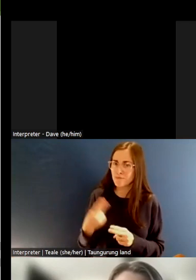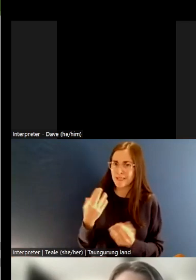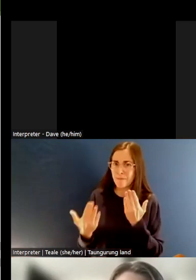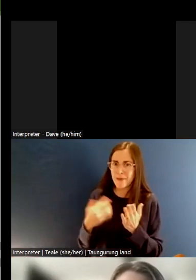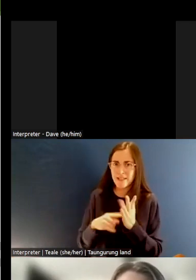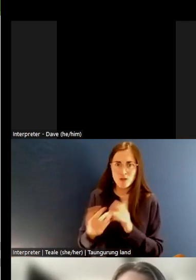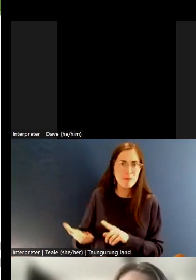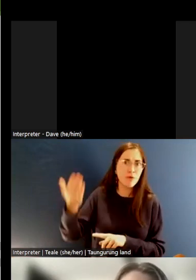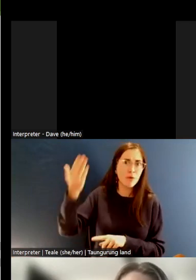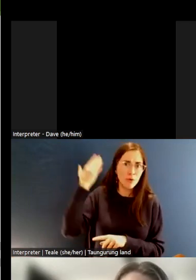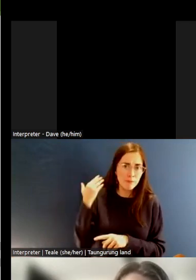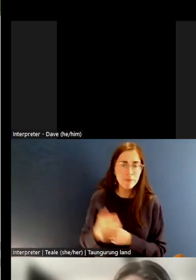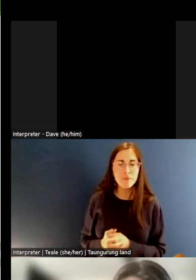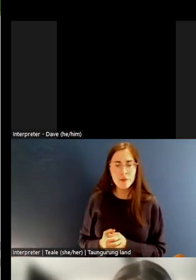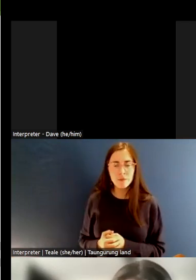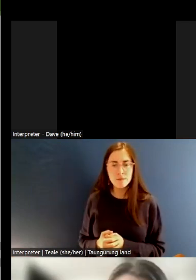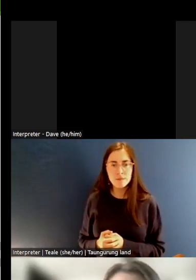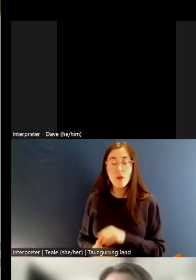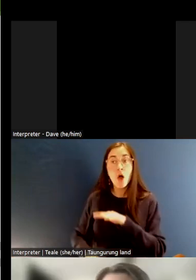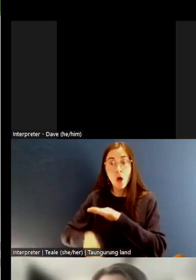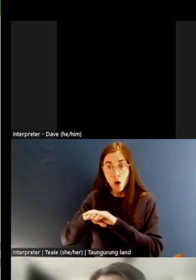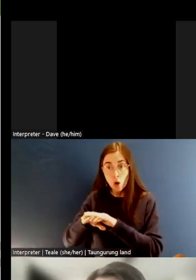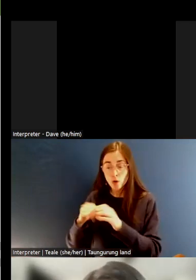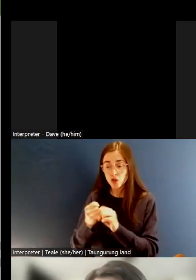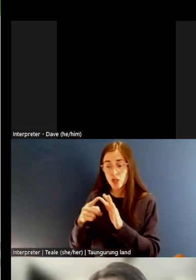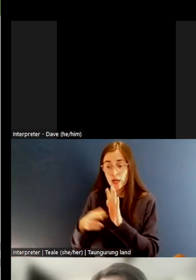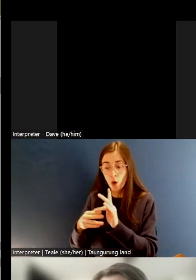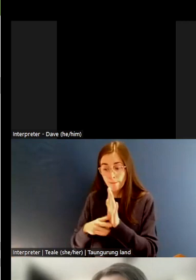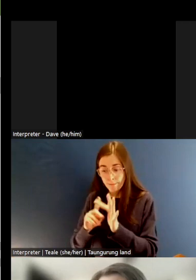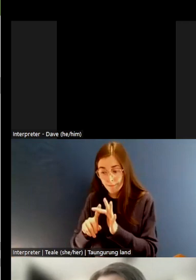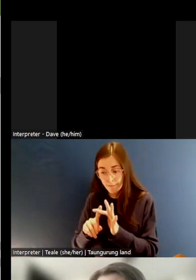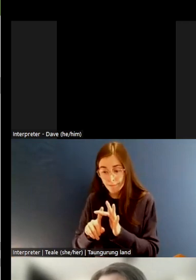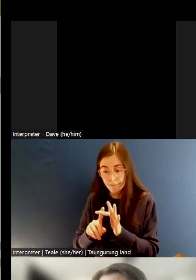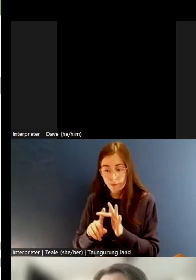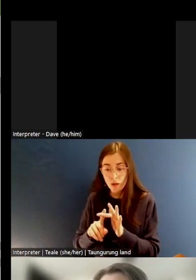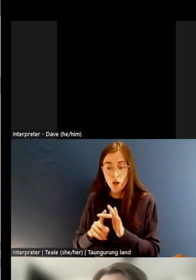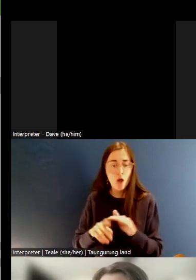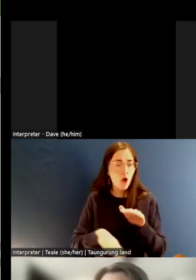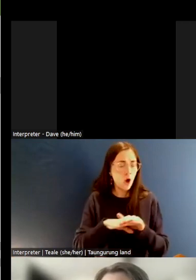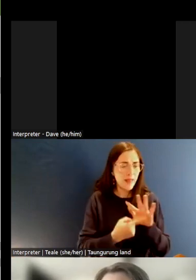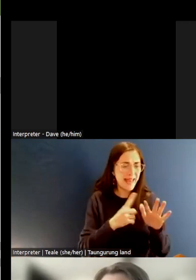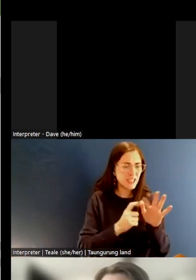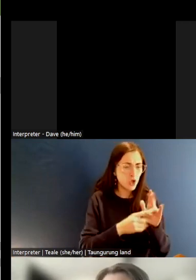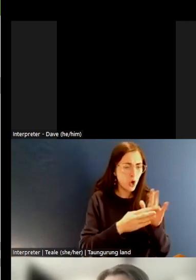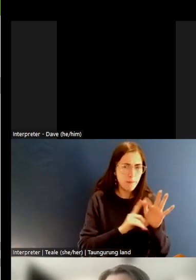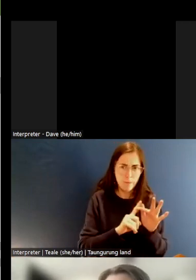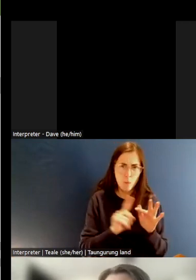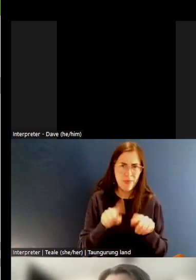The difference between whole genome sequencing, whole exome sequencing, exome is the coding region of our body.